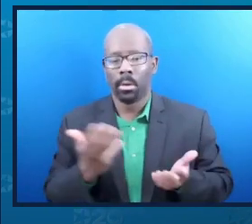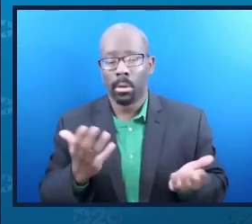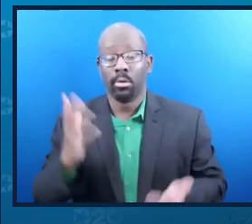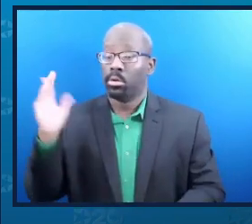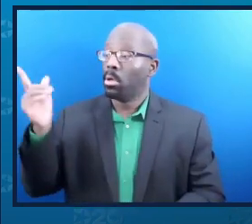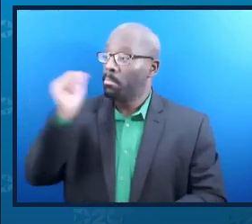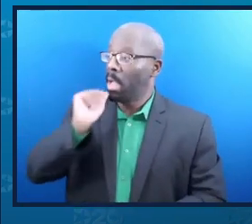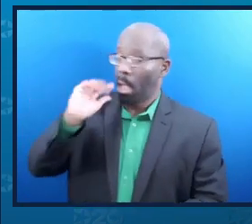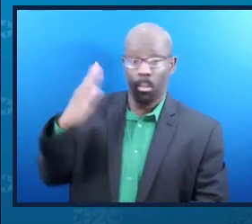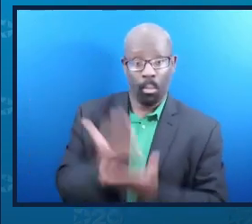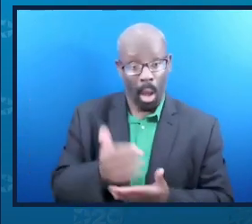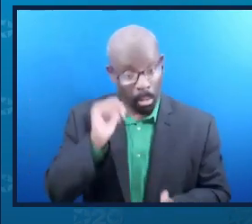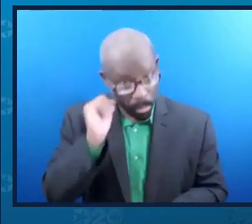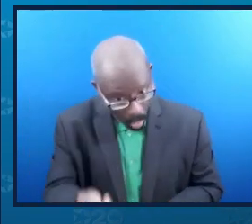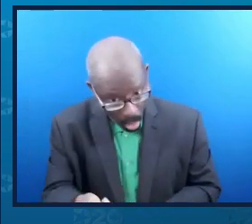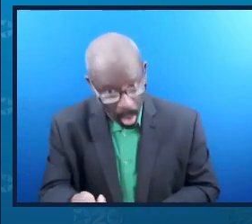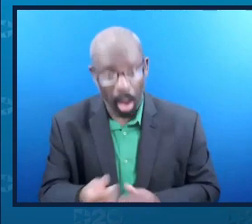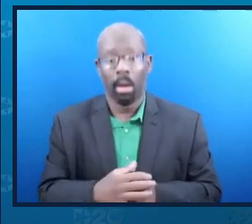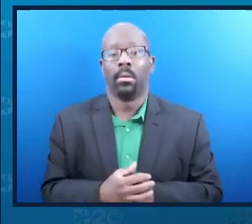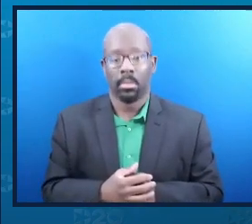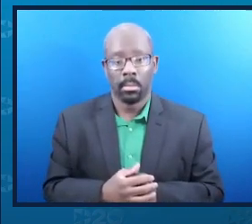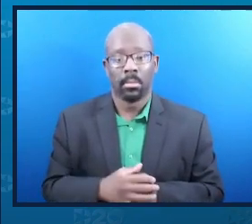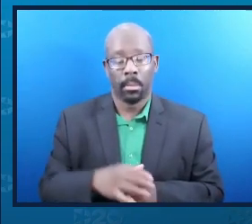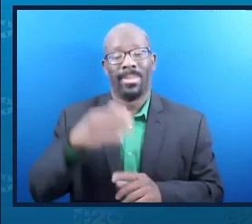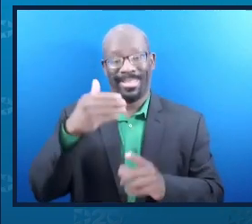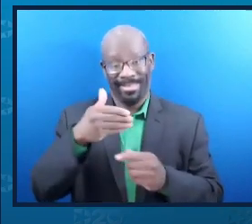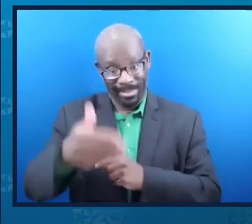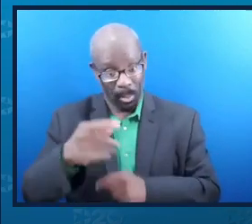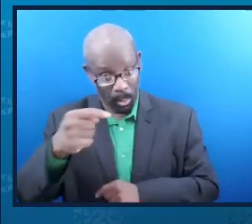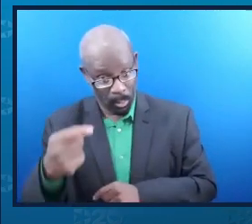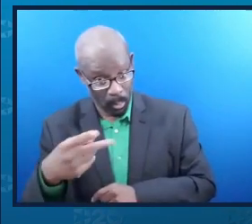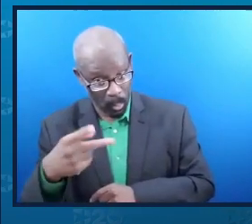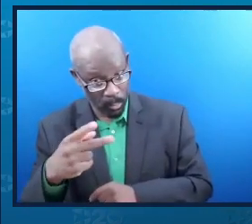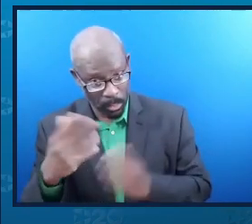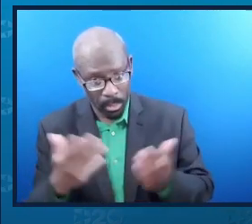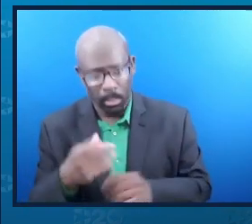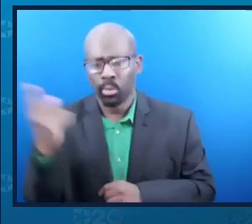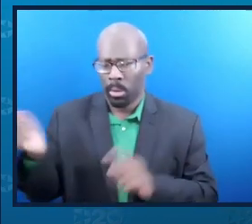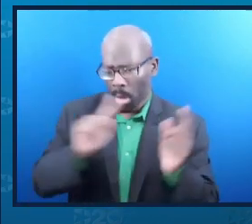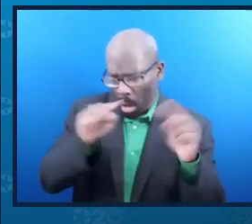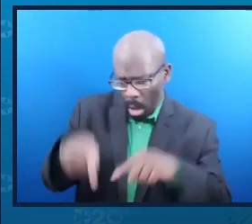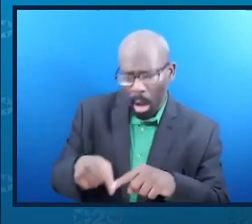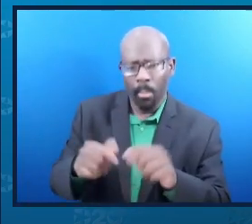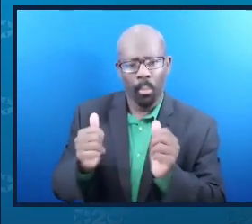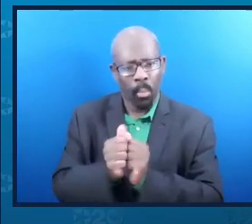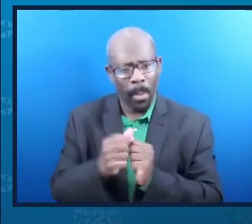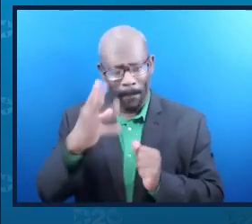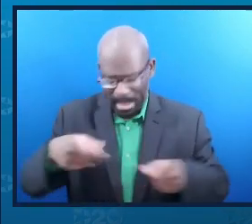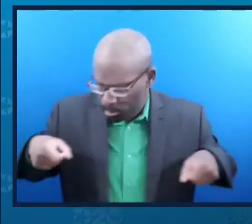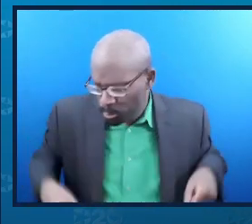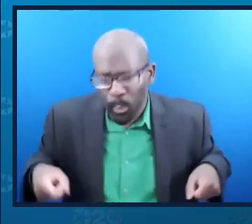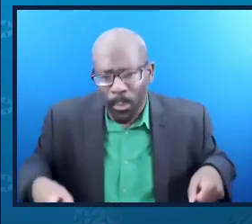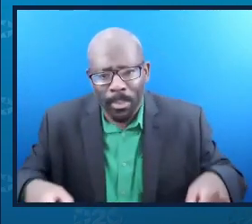ON THURSDAY." SHE ARRIVED WITH SEVEN SUITCASES